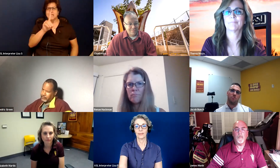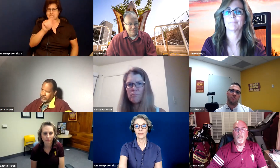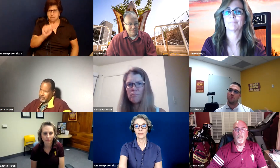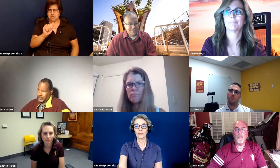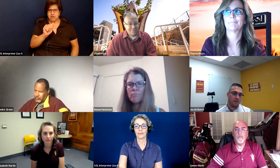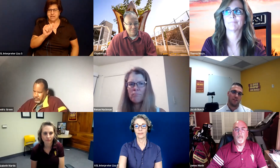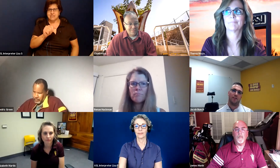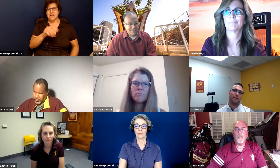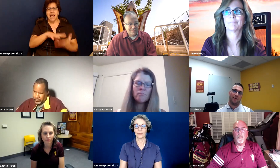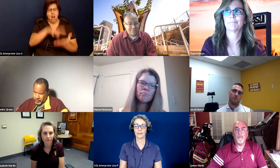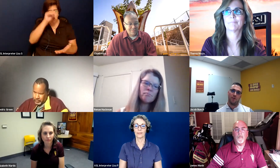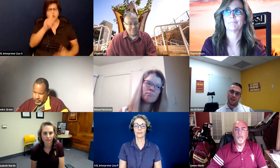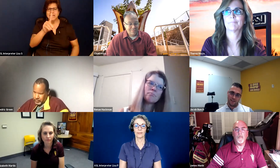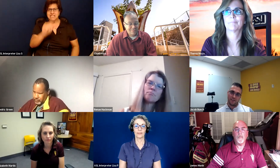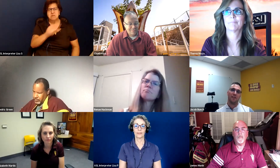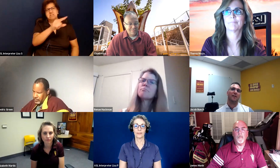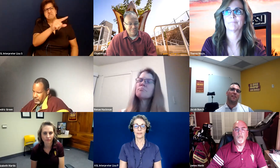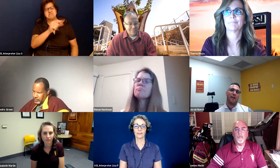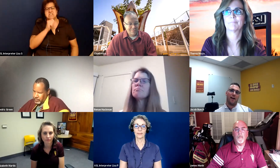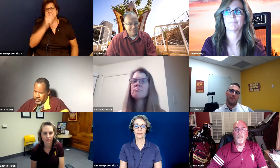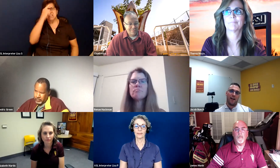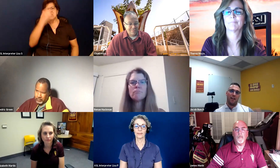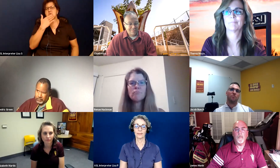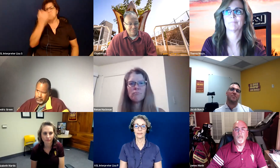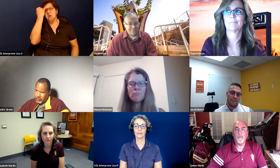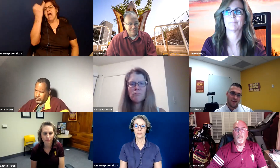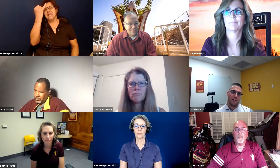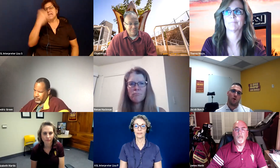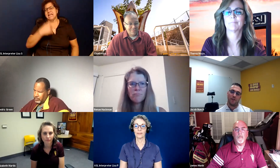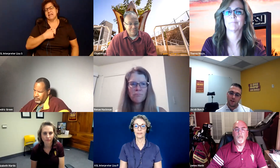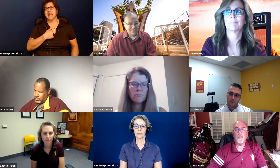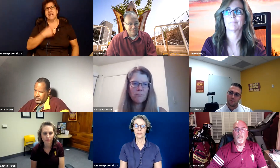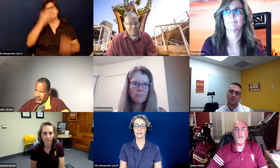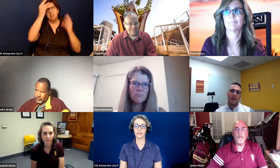she just really didn't think it was a good idea that I entertain the idea of going to college.